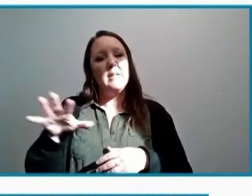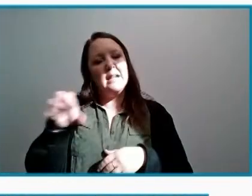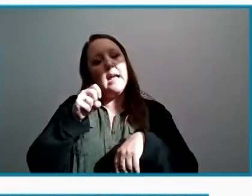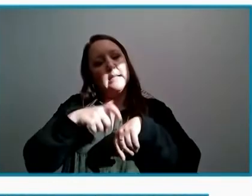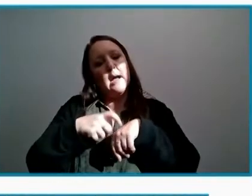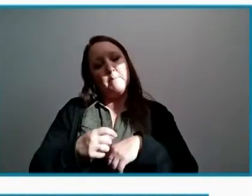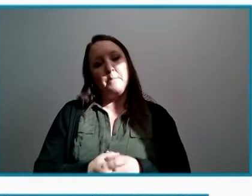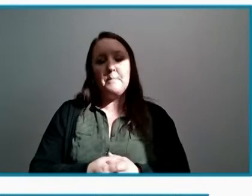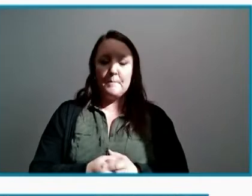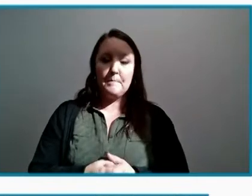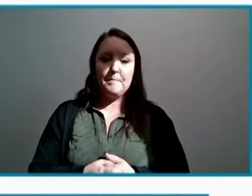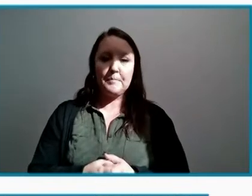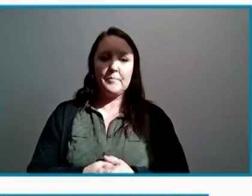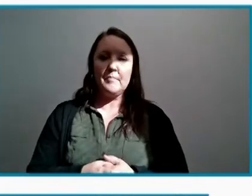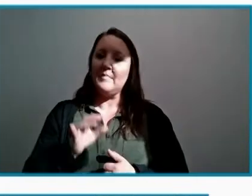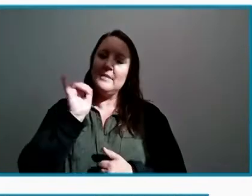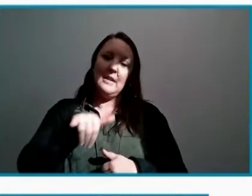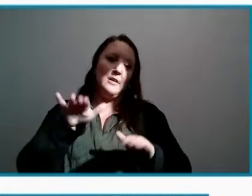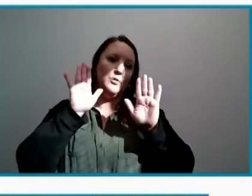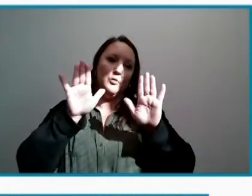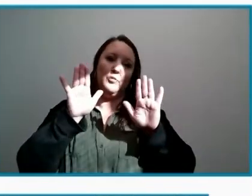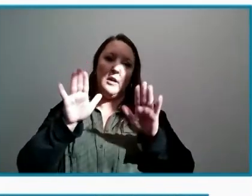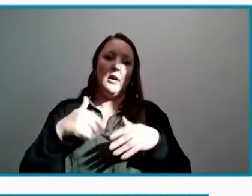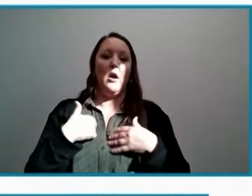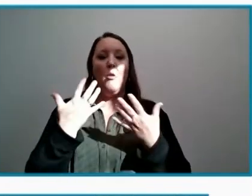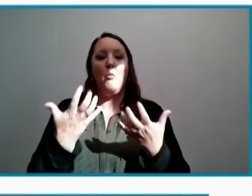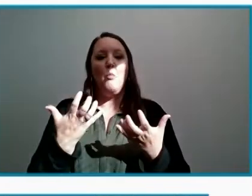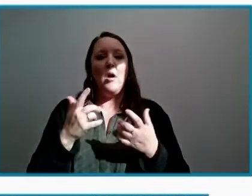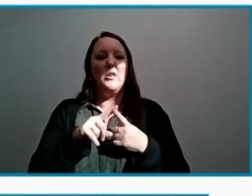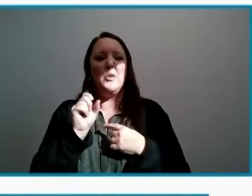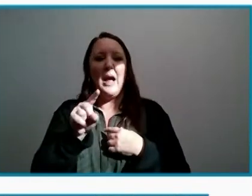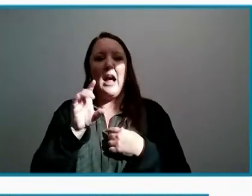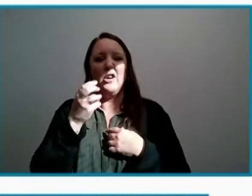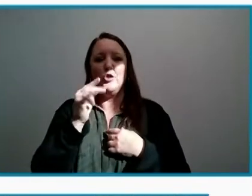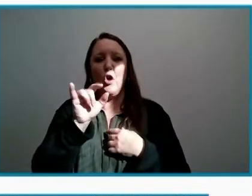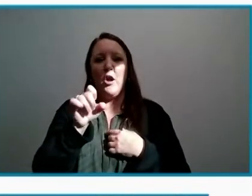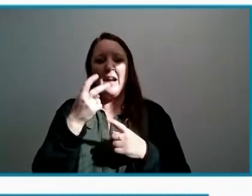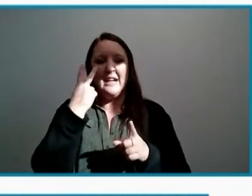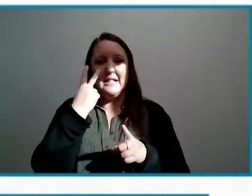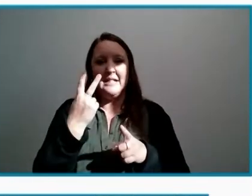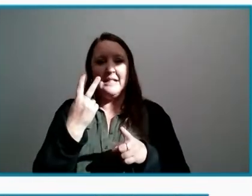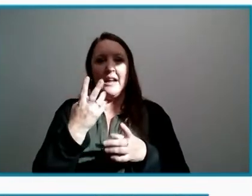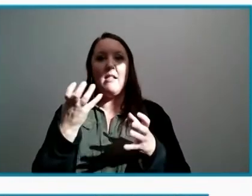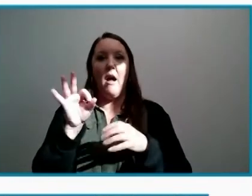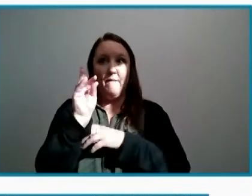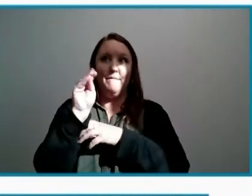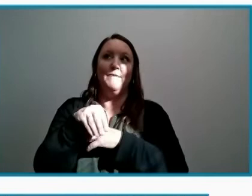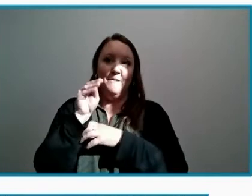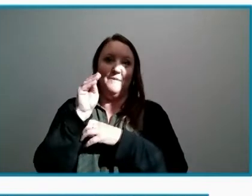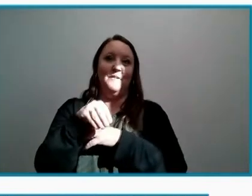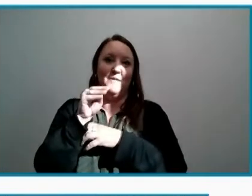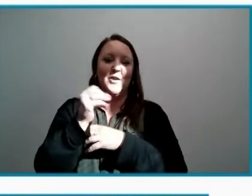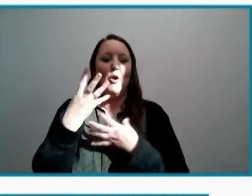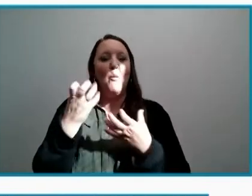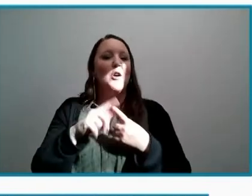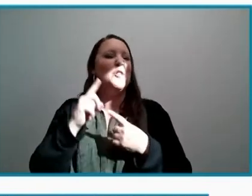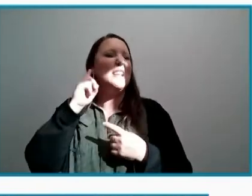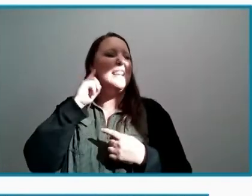That's great. And I want to ask Charlie, I saw a lot of head nodding, so I would love to hear what resonated with you about that.